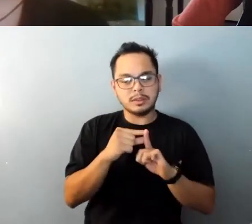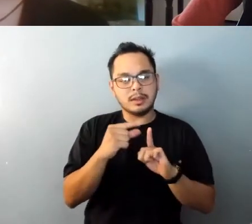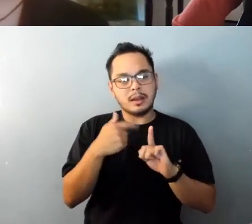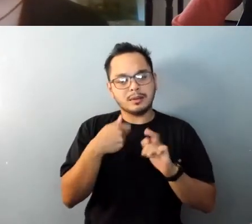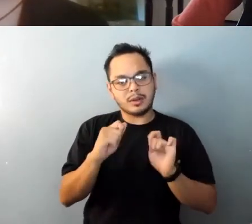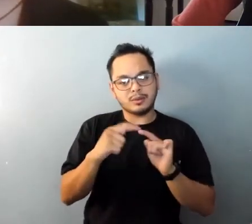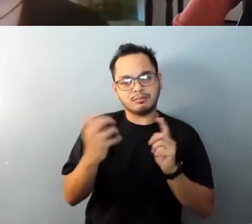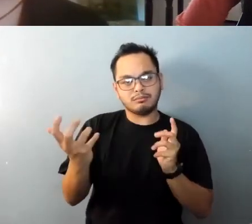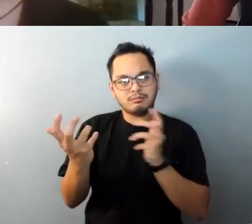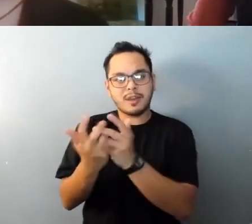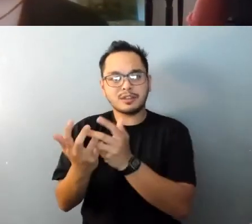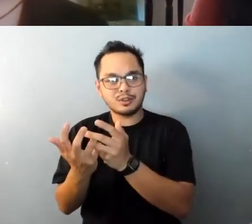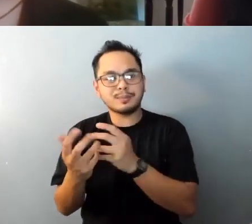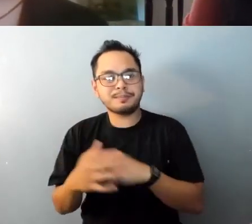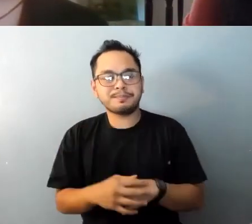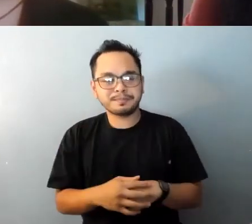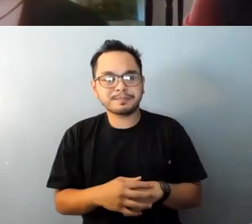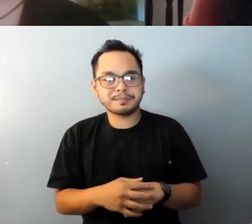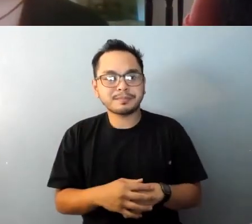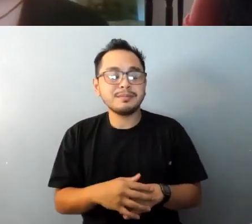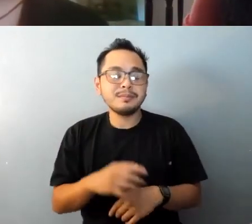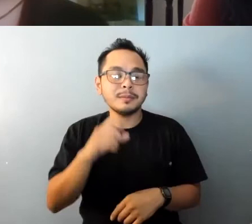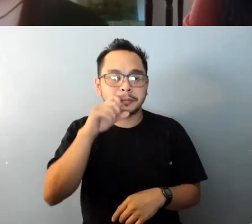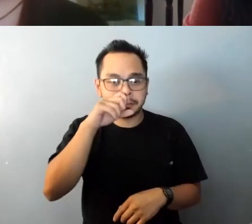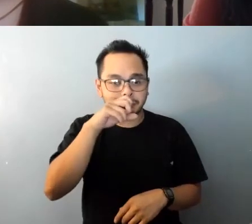So if there is any credit to be given there, it belongs to the people I imagine they are